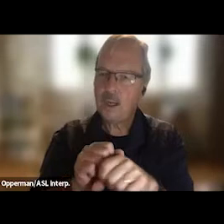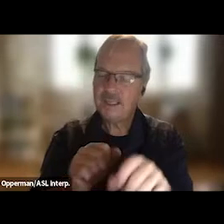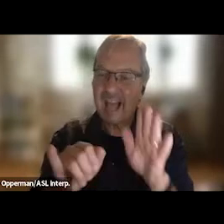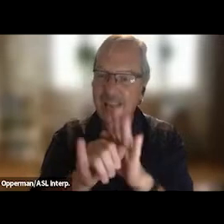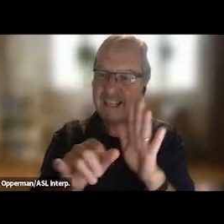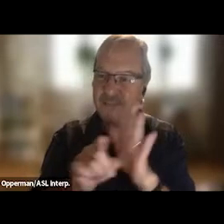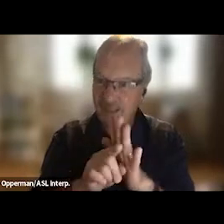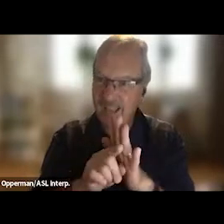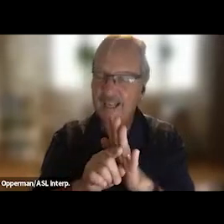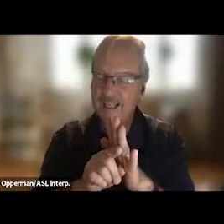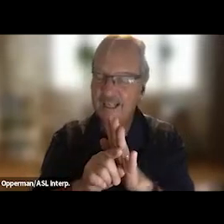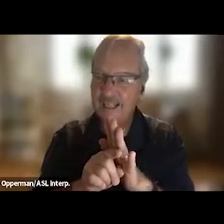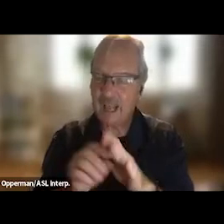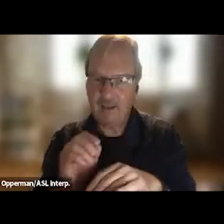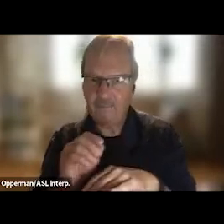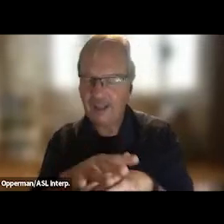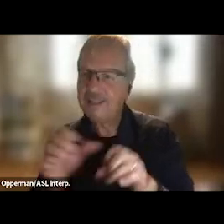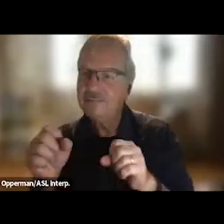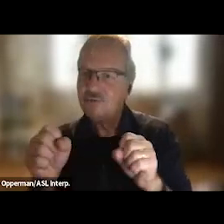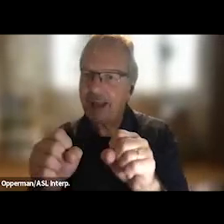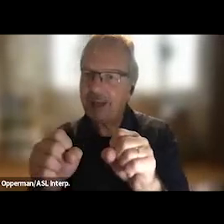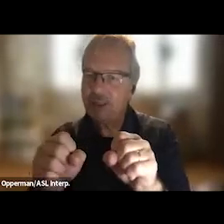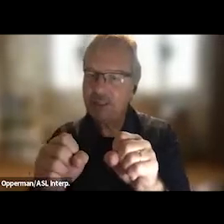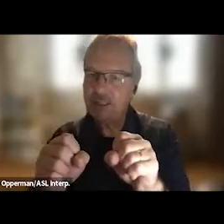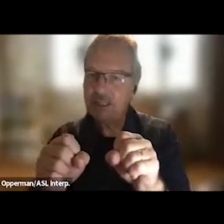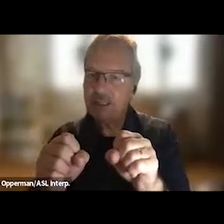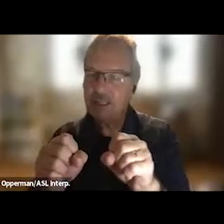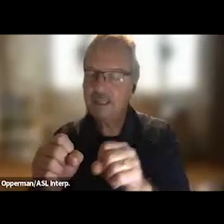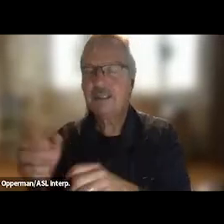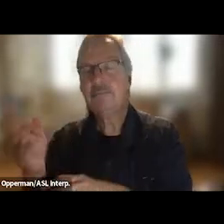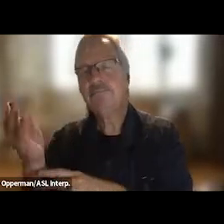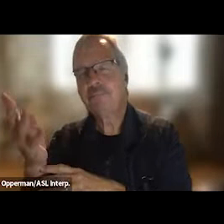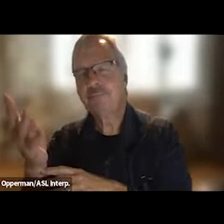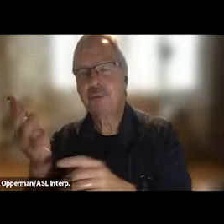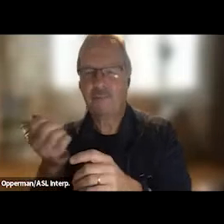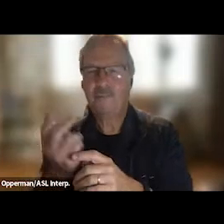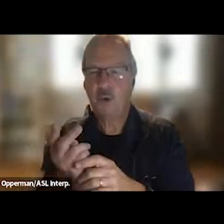effective strategies. But to present just a few for all of you today,